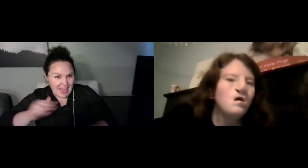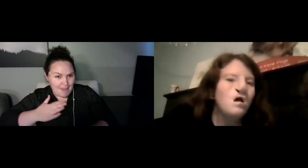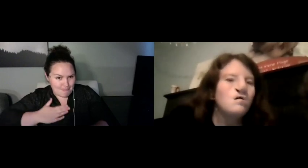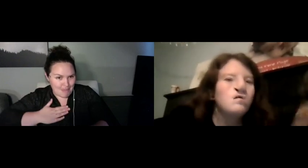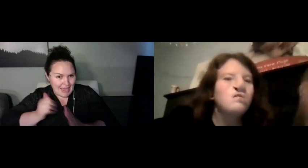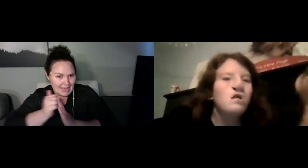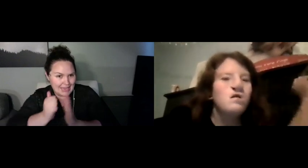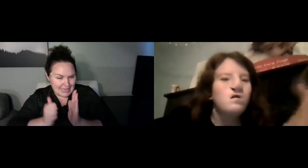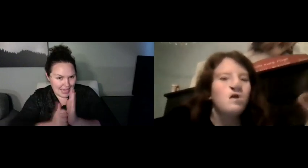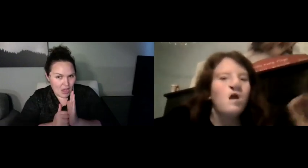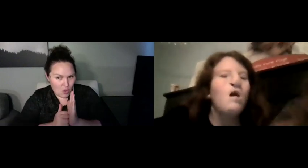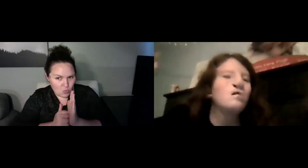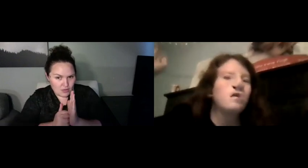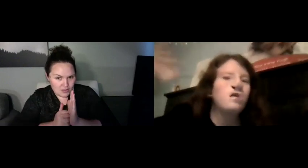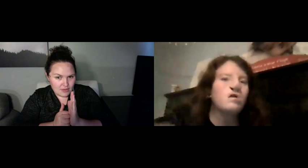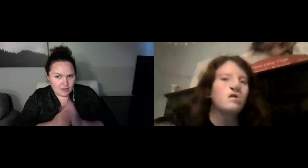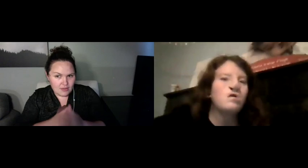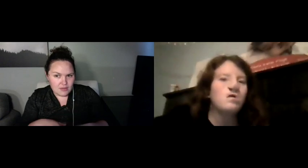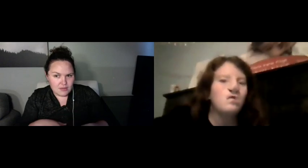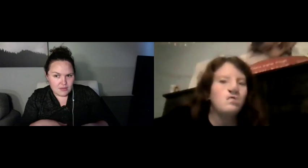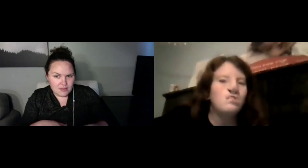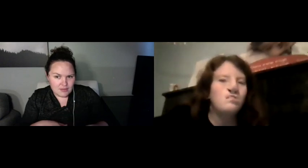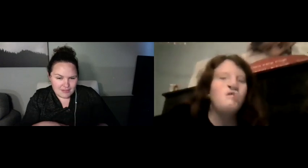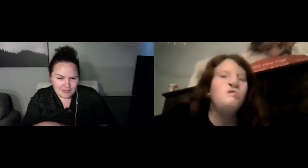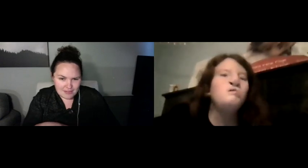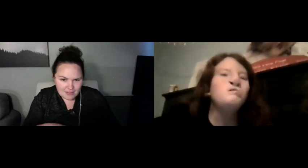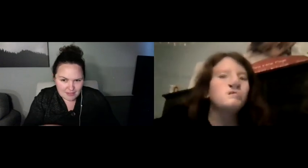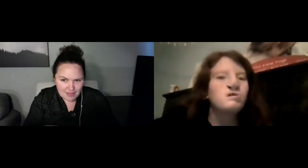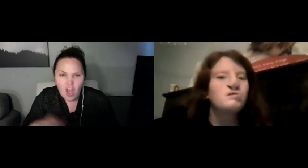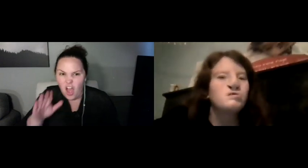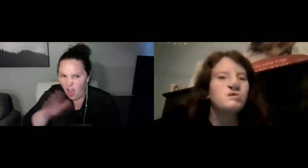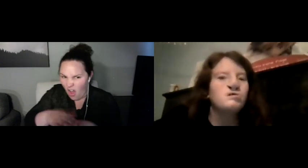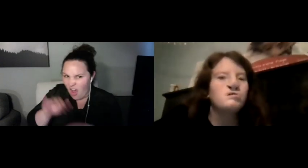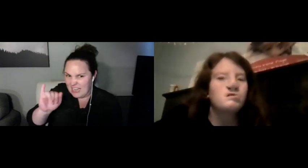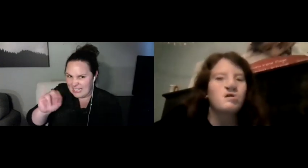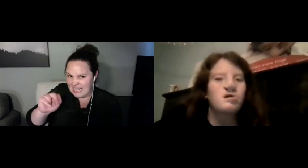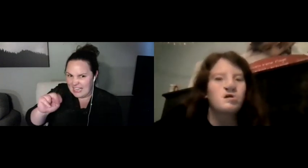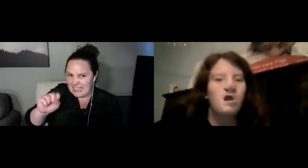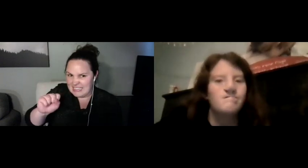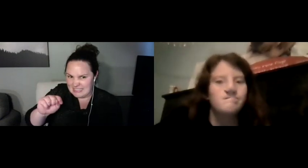I’ll be checking. I’m just kidding. But really, check it out.